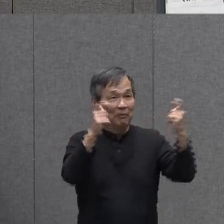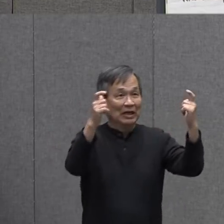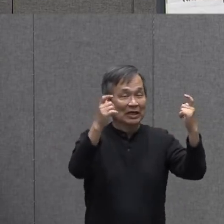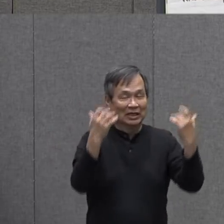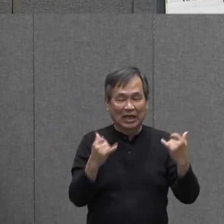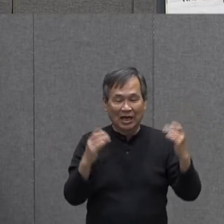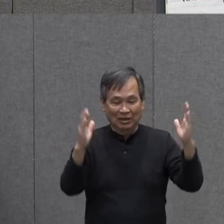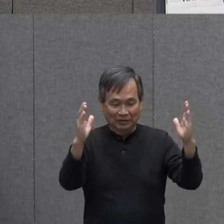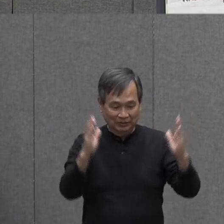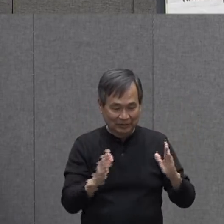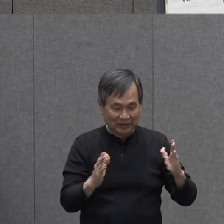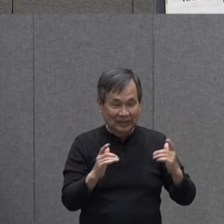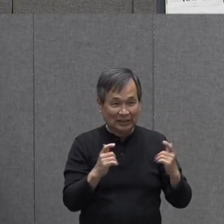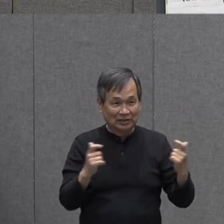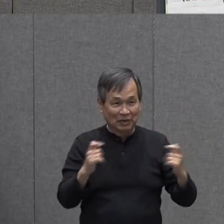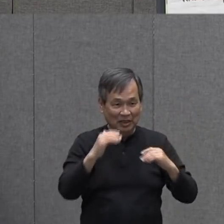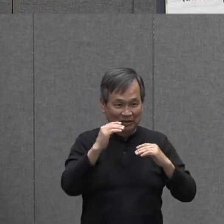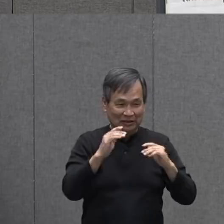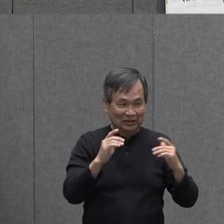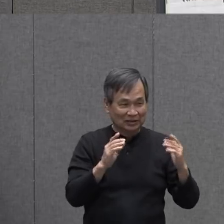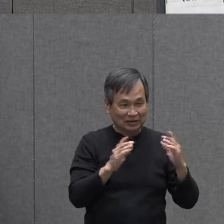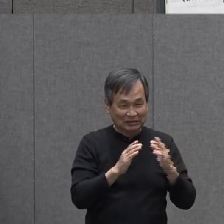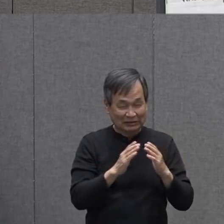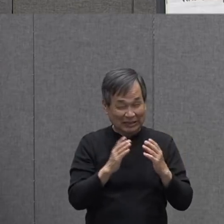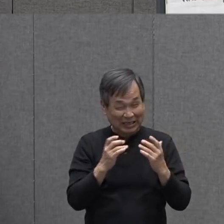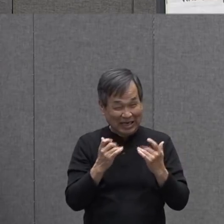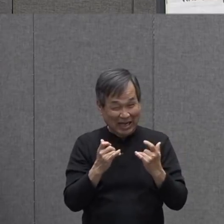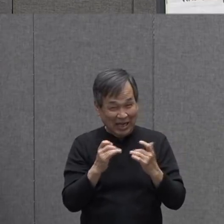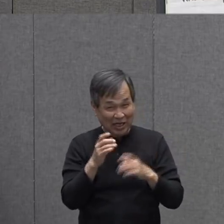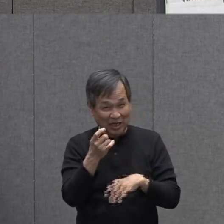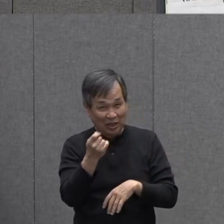Now they're asking use to do something a little different.